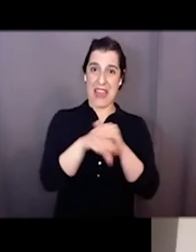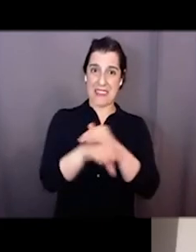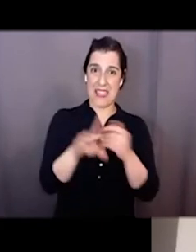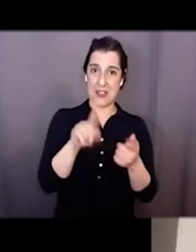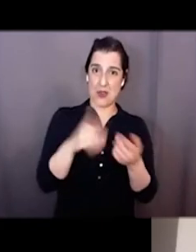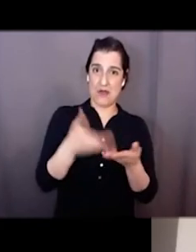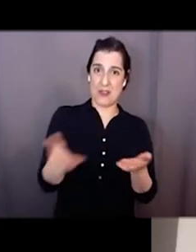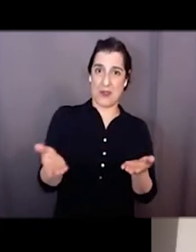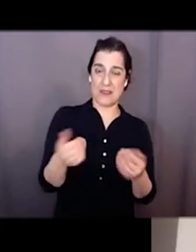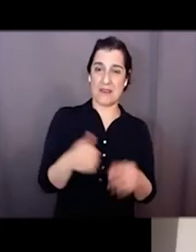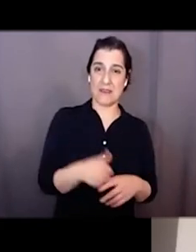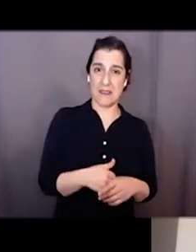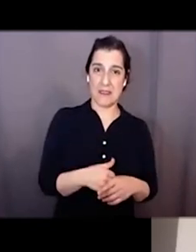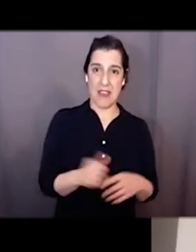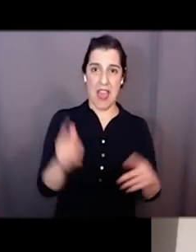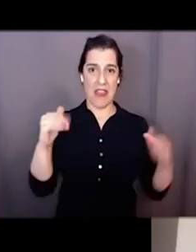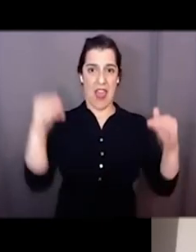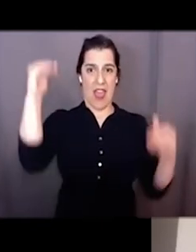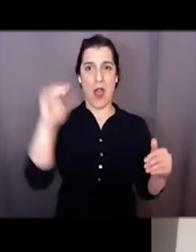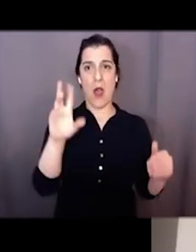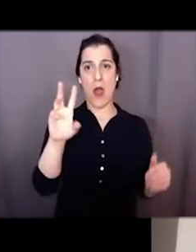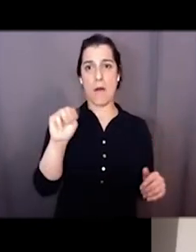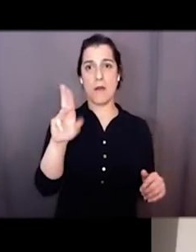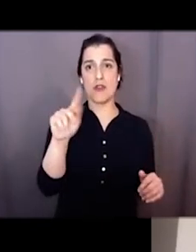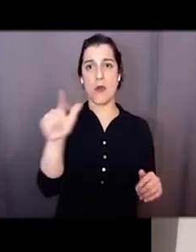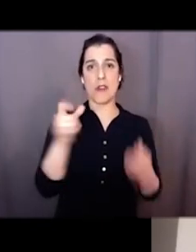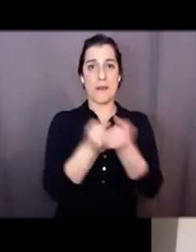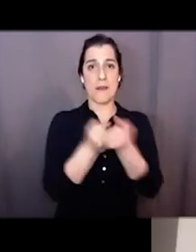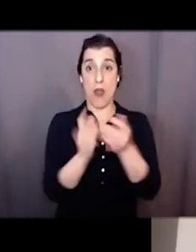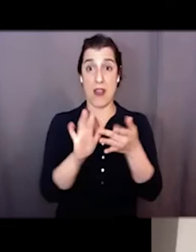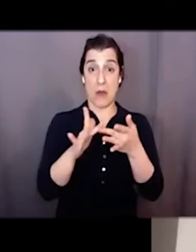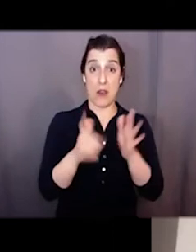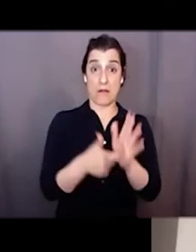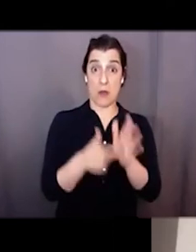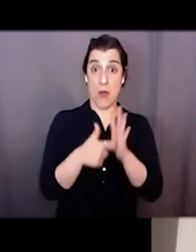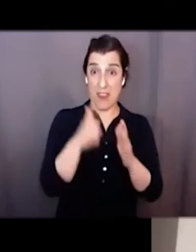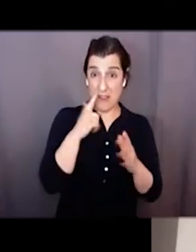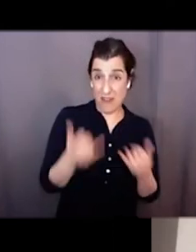the kind of a mutual network mutual support network that is necessary at this time has been really stark.